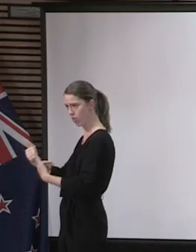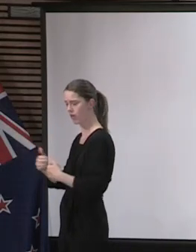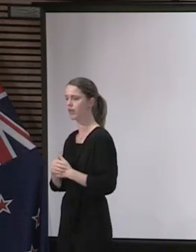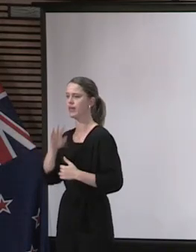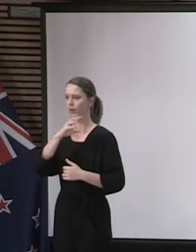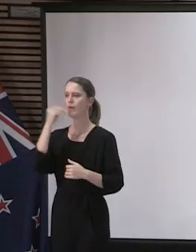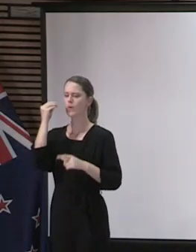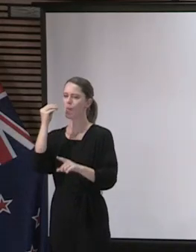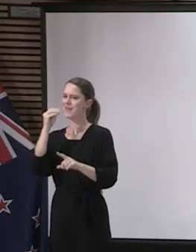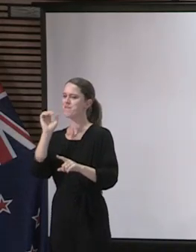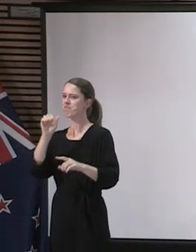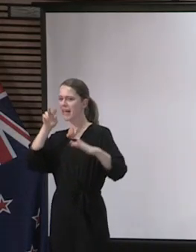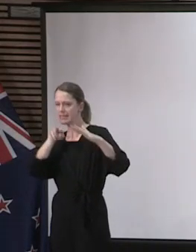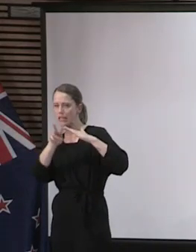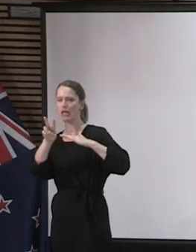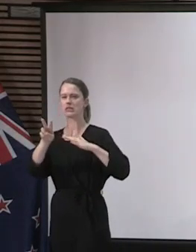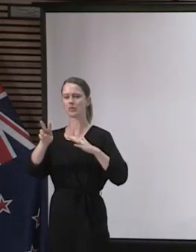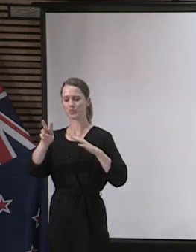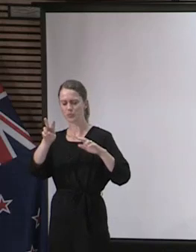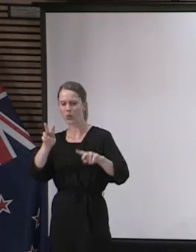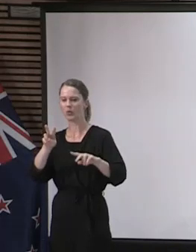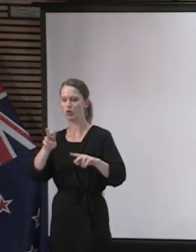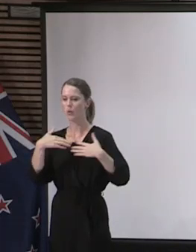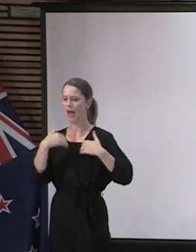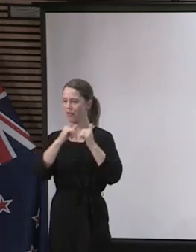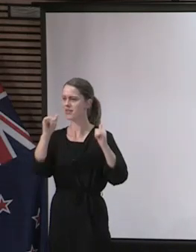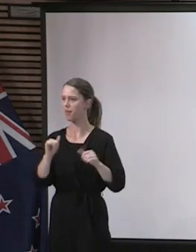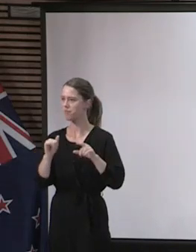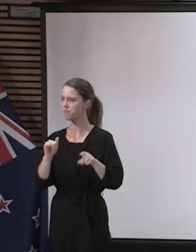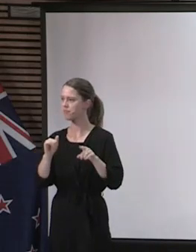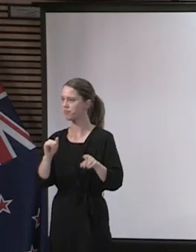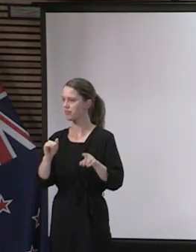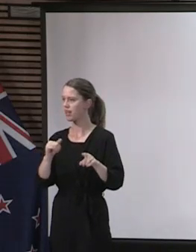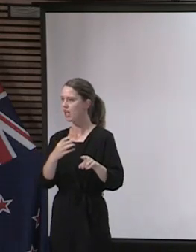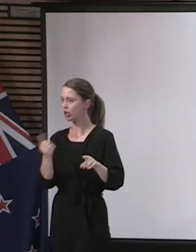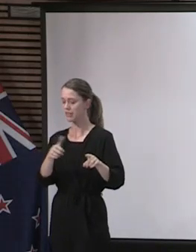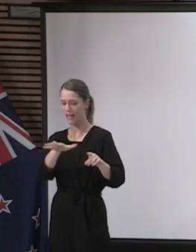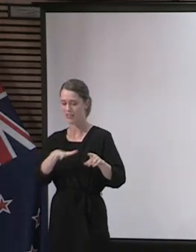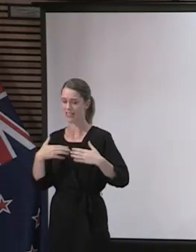I think it is fair to say it has given me insights into